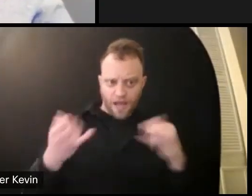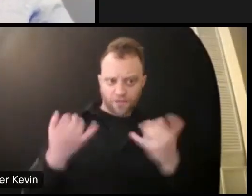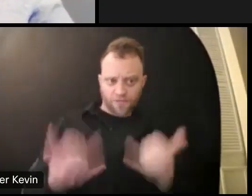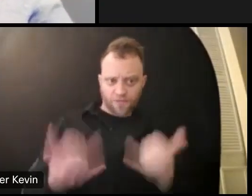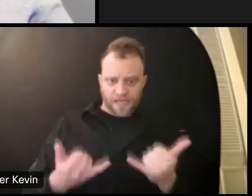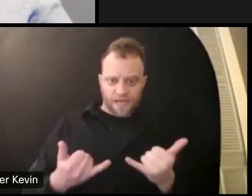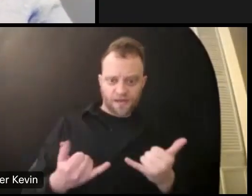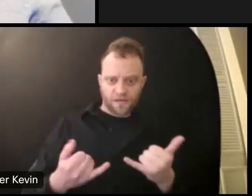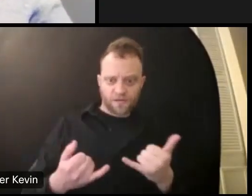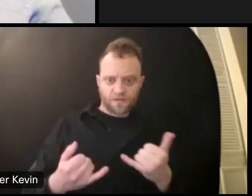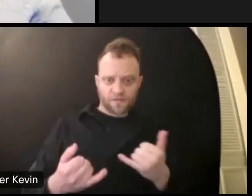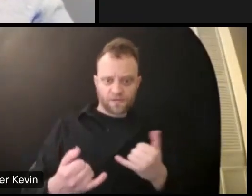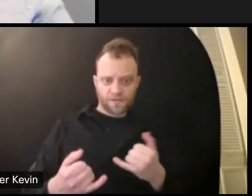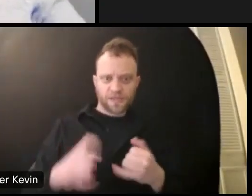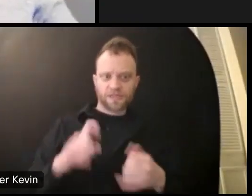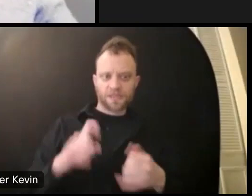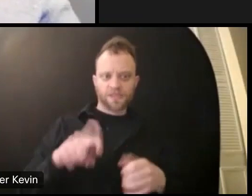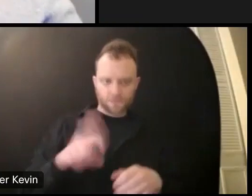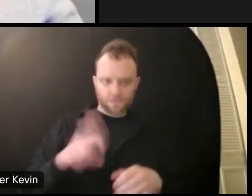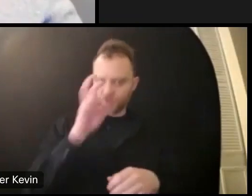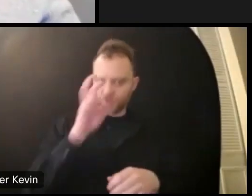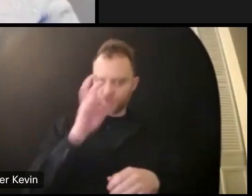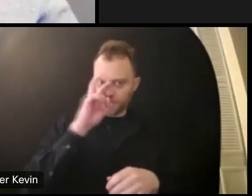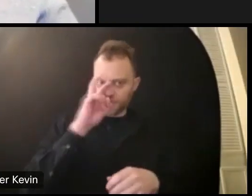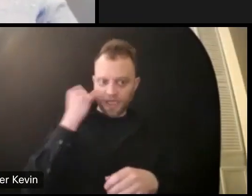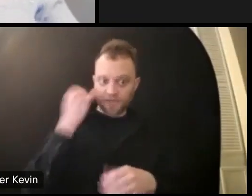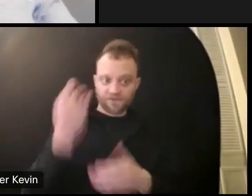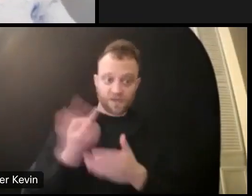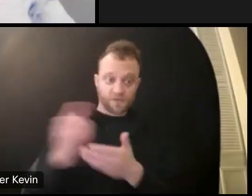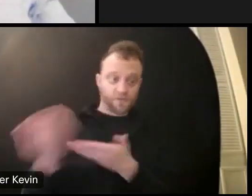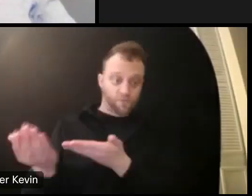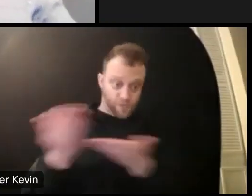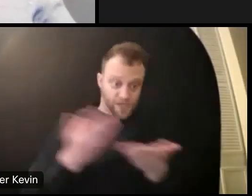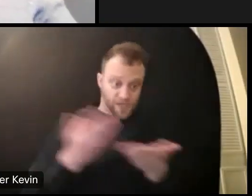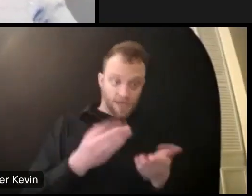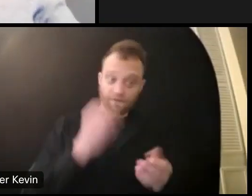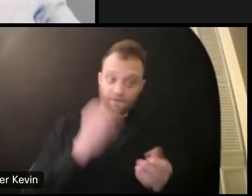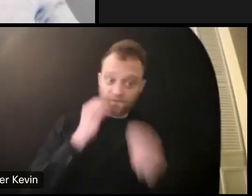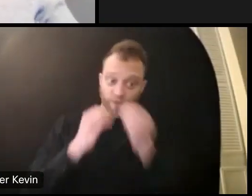refreshments or bringing in food for the entire community that's sitting in there for everyone in